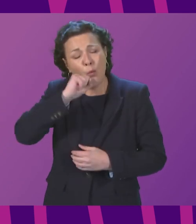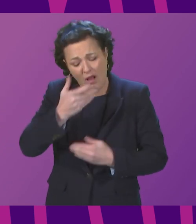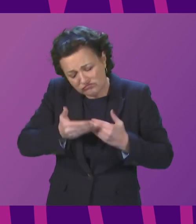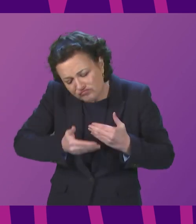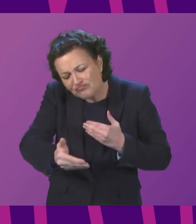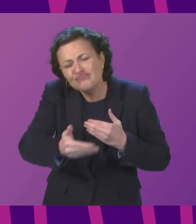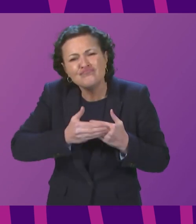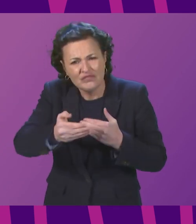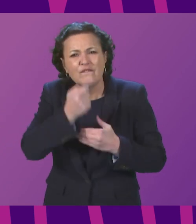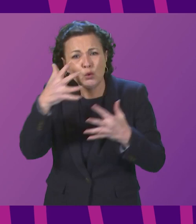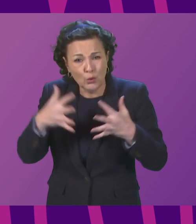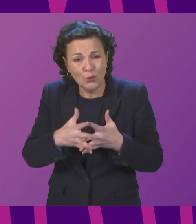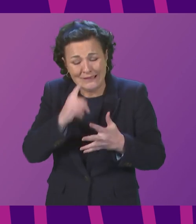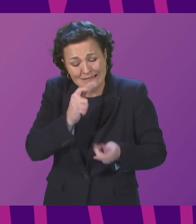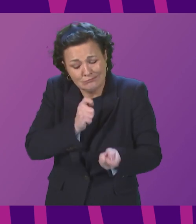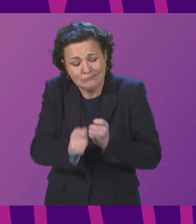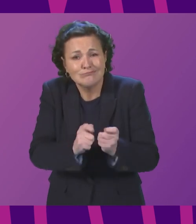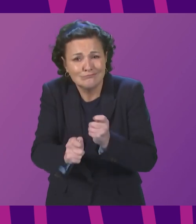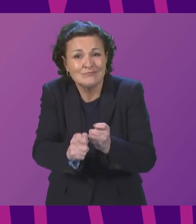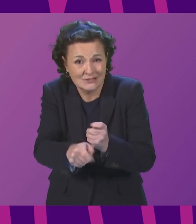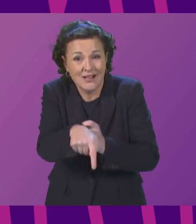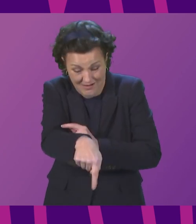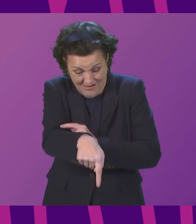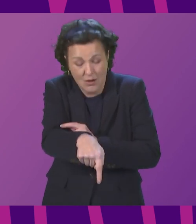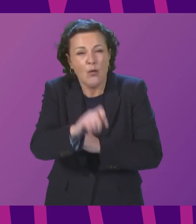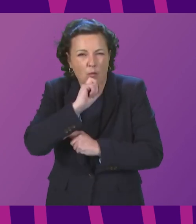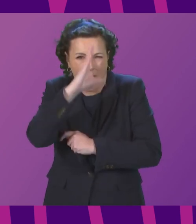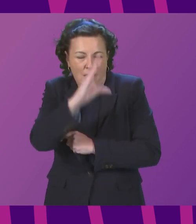the changes that I am about to confirm to the requirements on self-isolation and testing